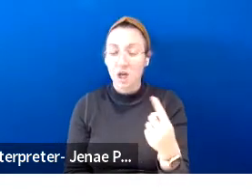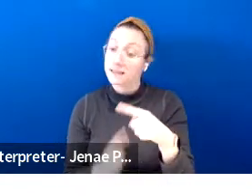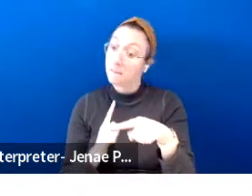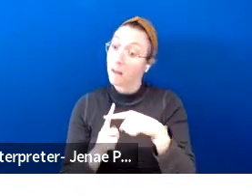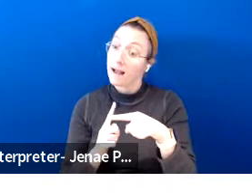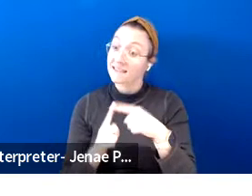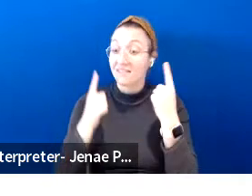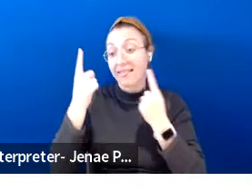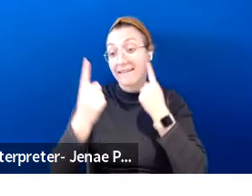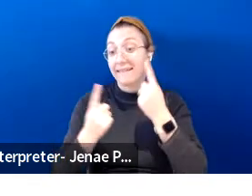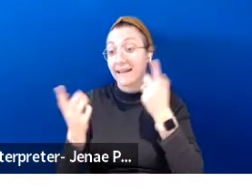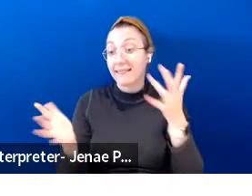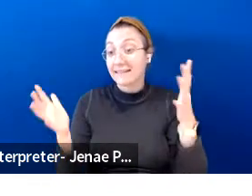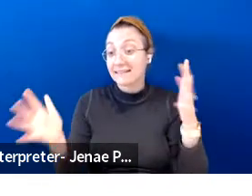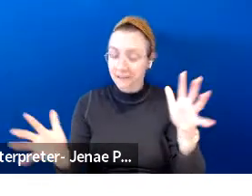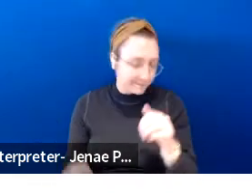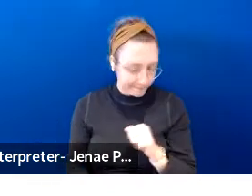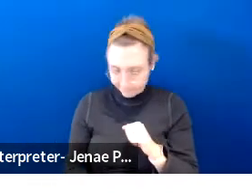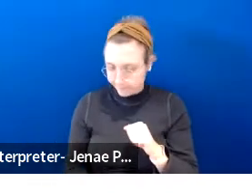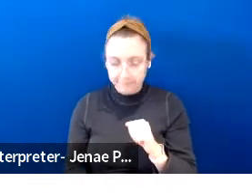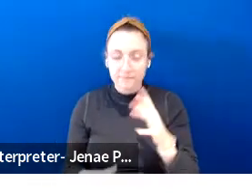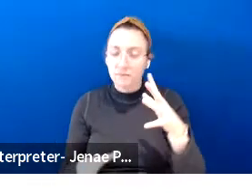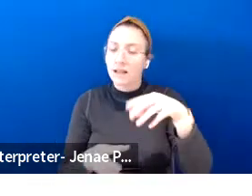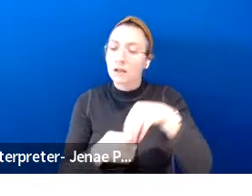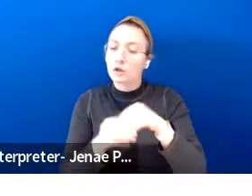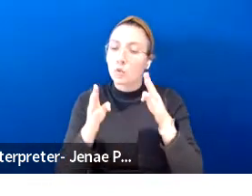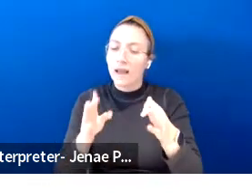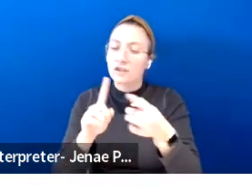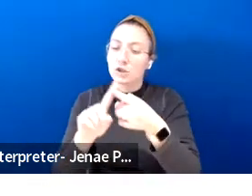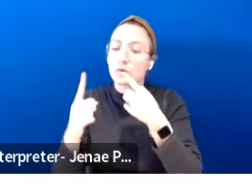but it includes ways to achieve what you're envisioning